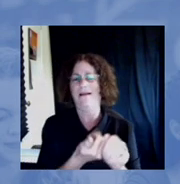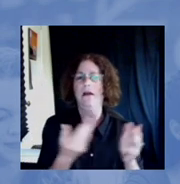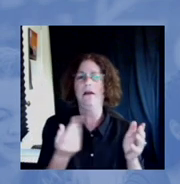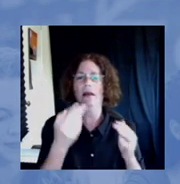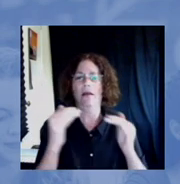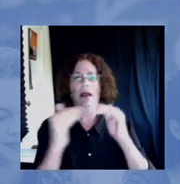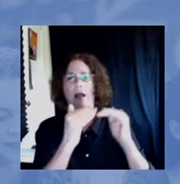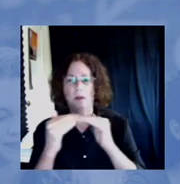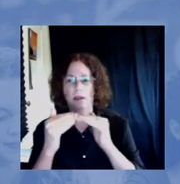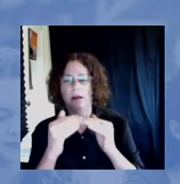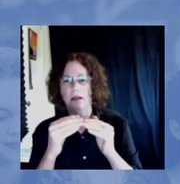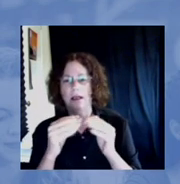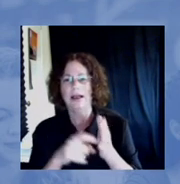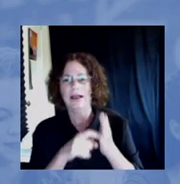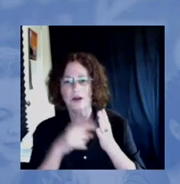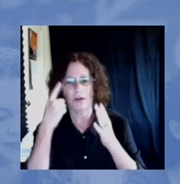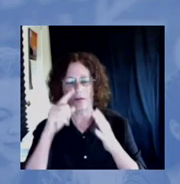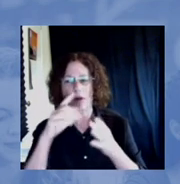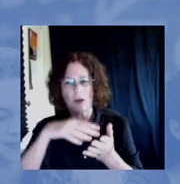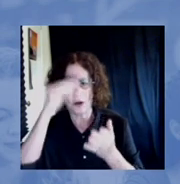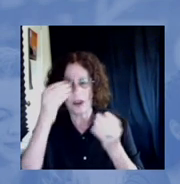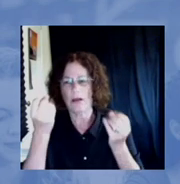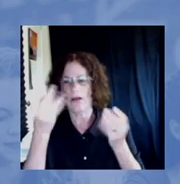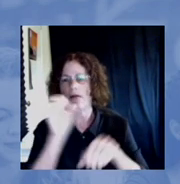THERE'S A LOT OF WORK TO BE DONE. SO I WANTED TO START BY SAYING THAT KIDS IN